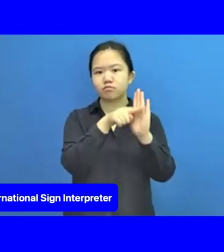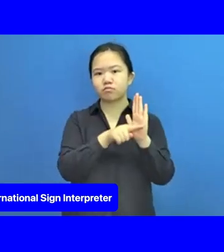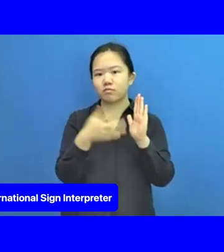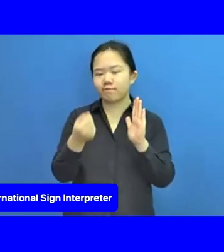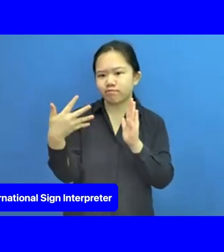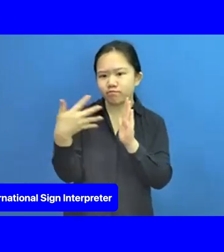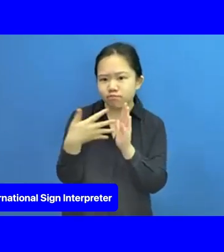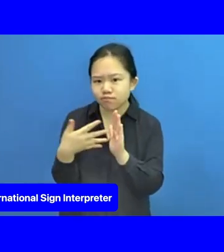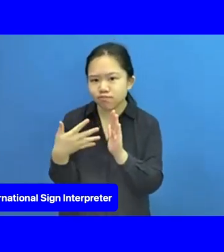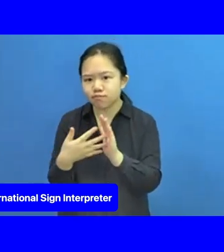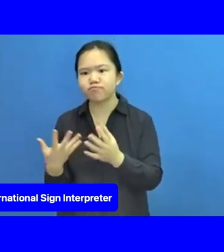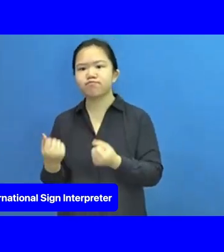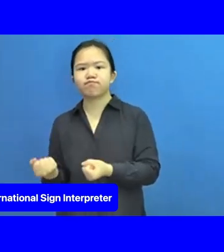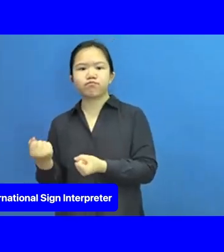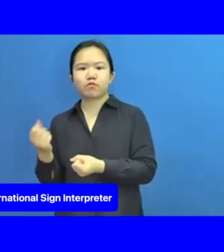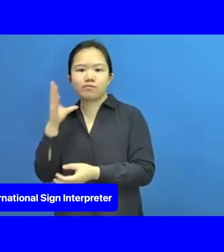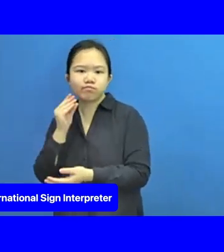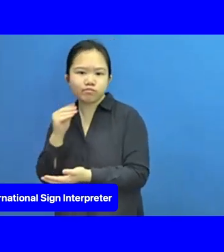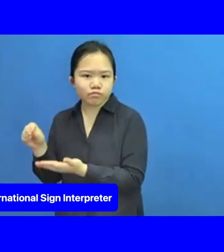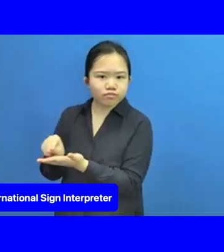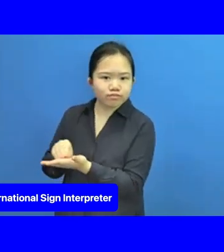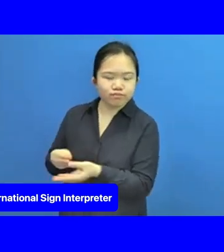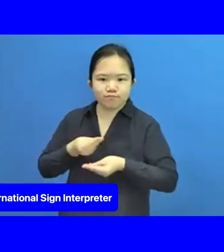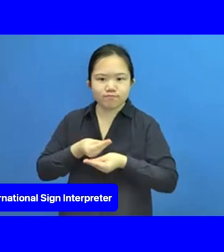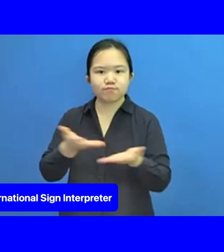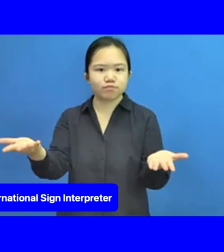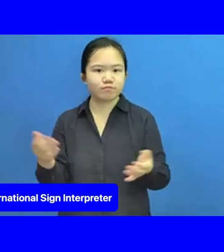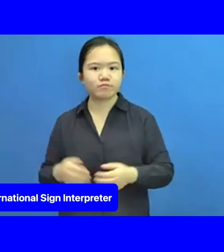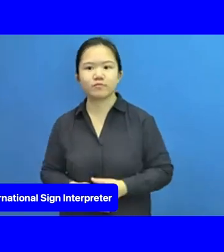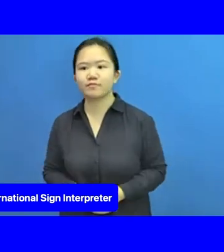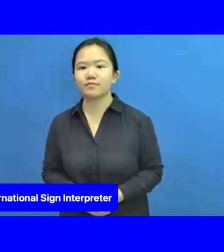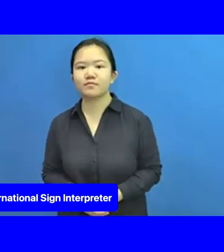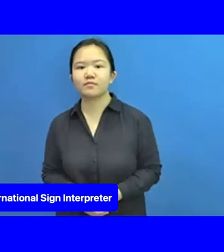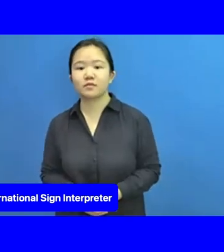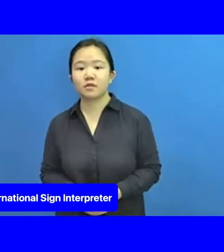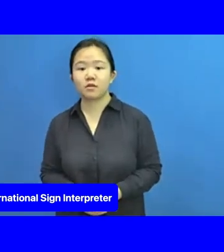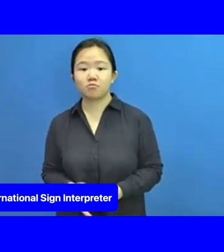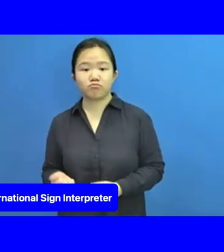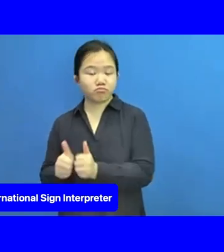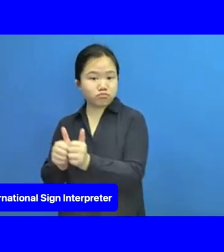in the journey for all the performing arts sector, they will be able to learn also from